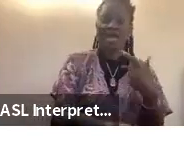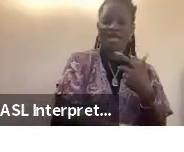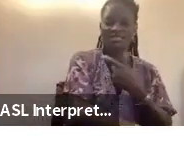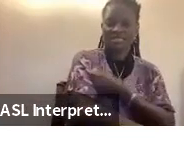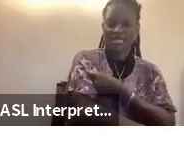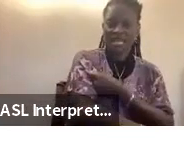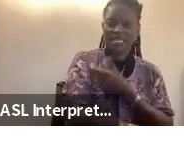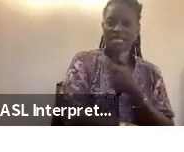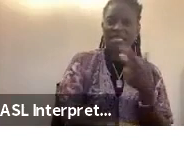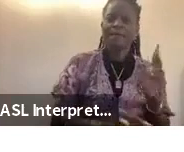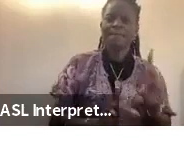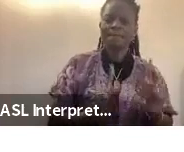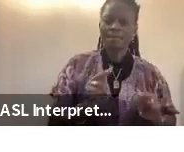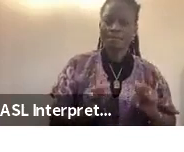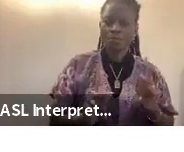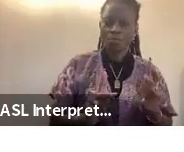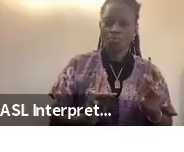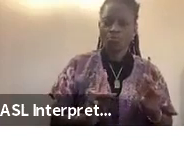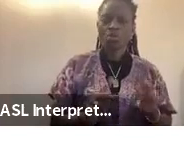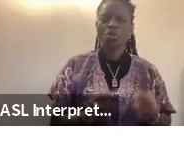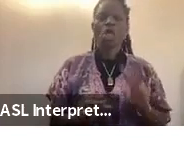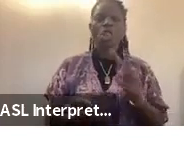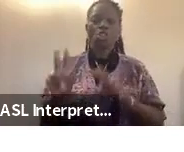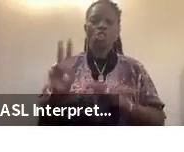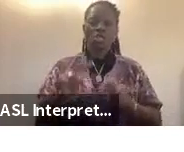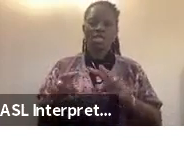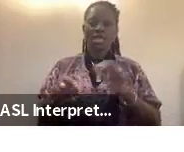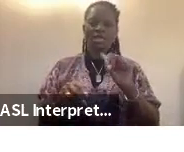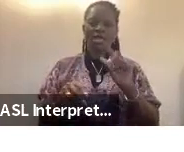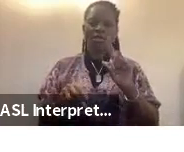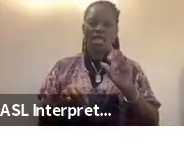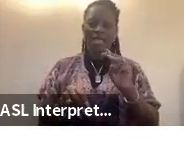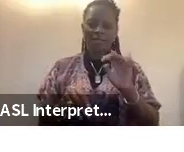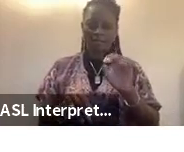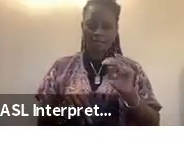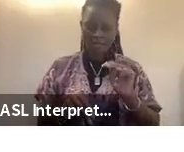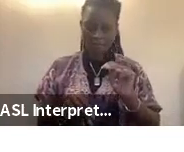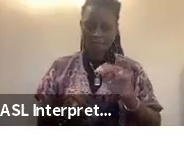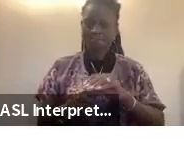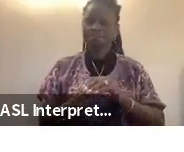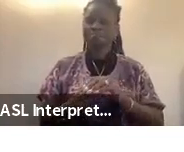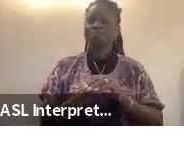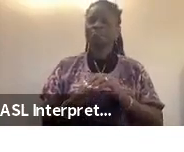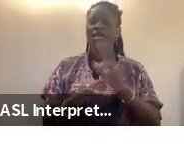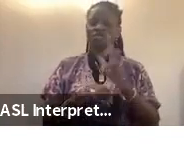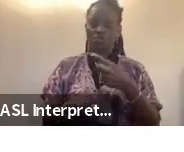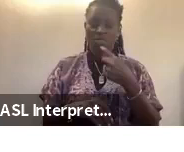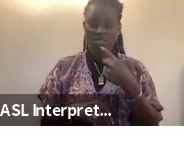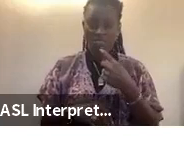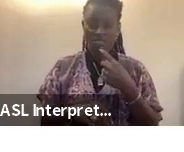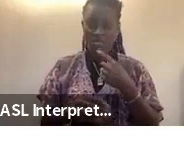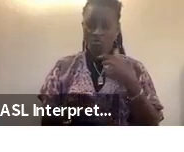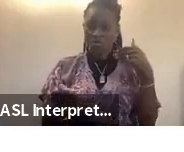Looking at our vaccine administration, as Doctor Shande mentioned, we are nearing for the twelve plus